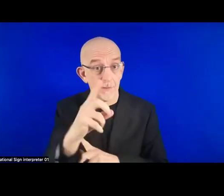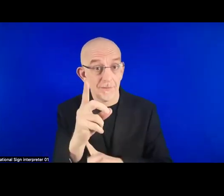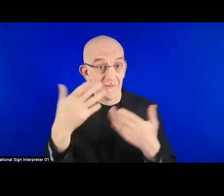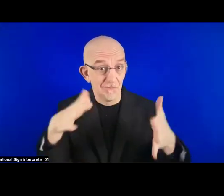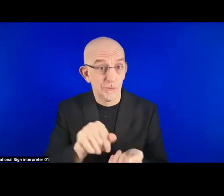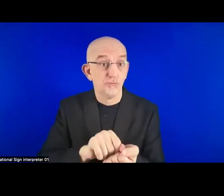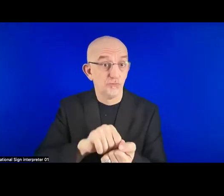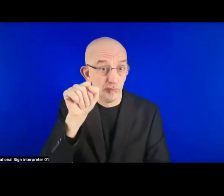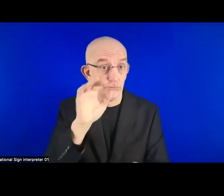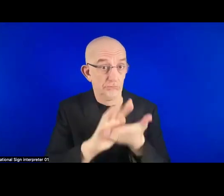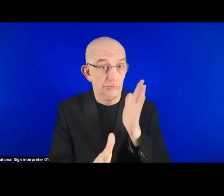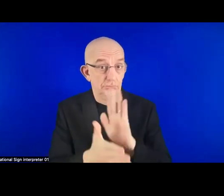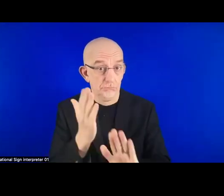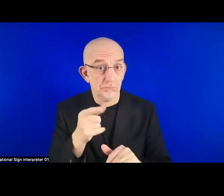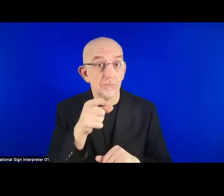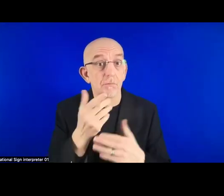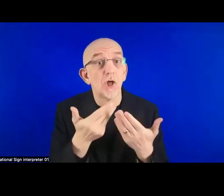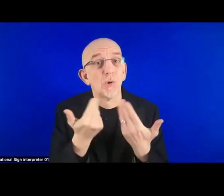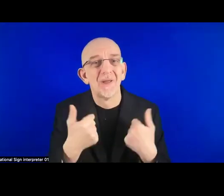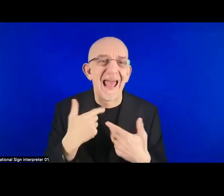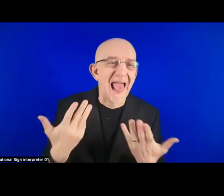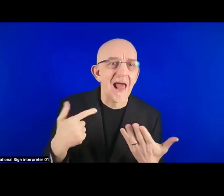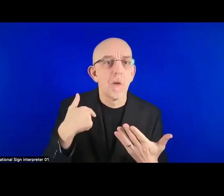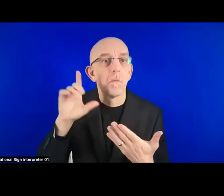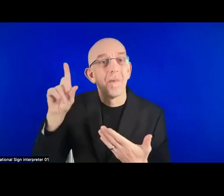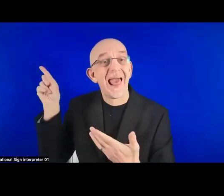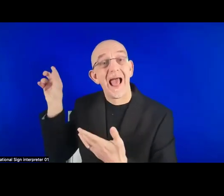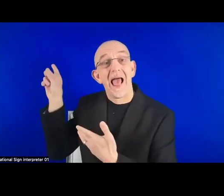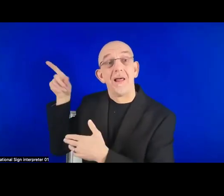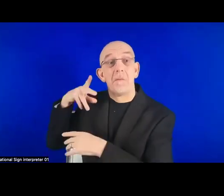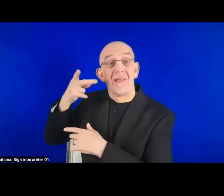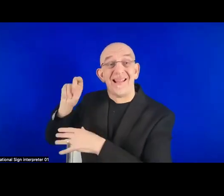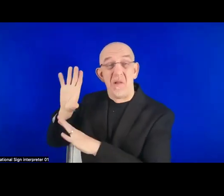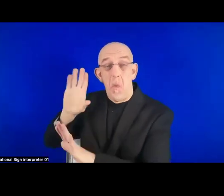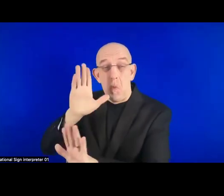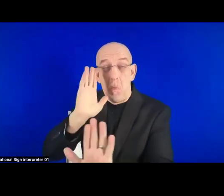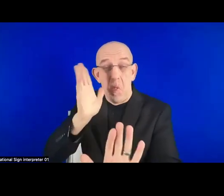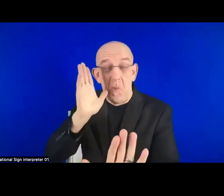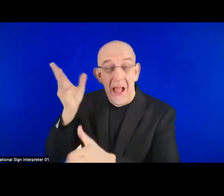it's good for people to know in advance before applying.